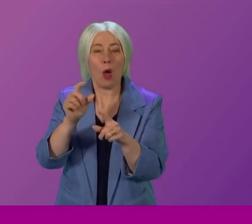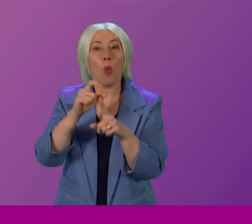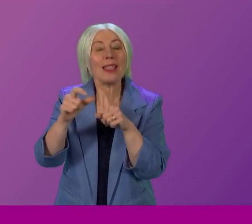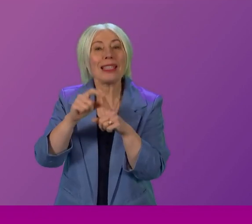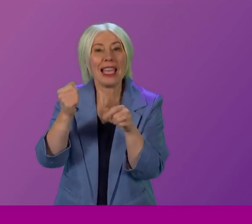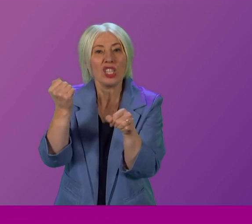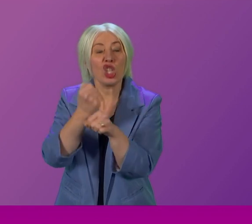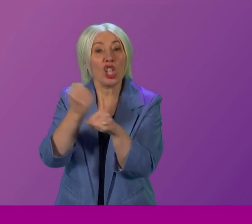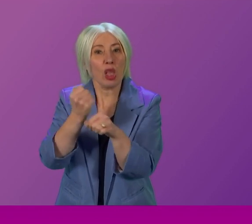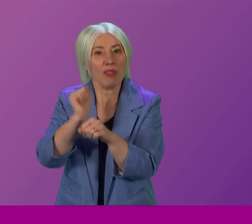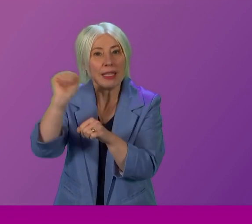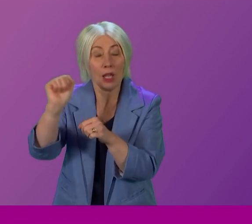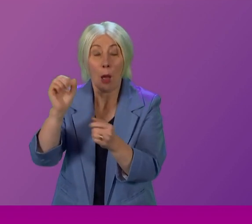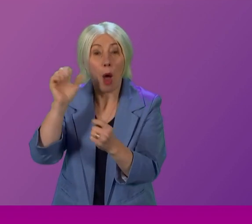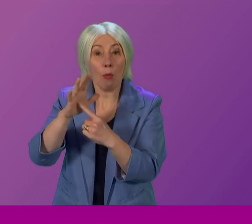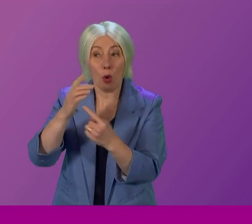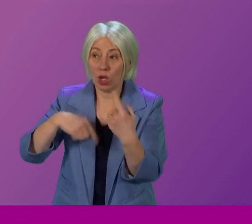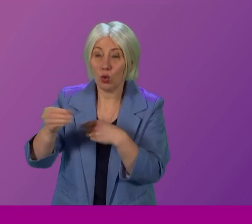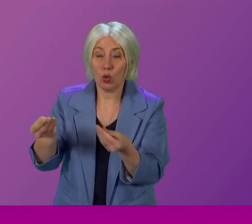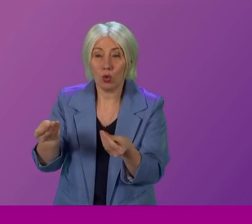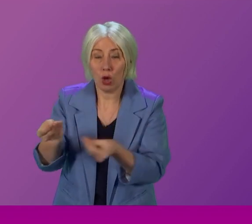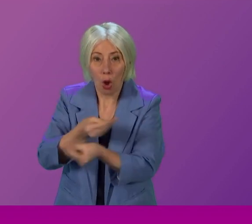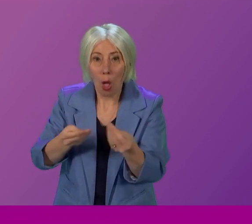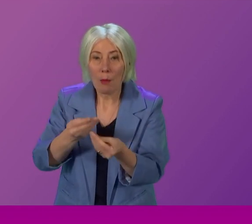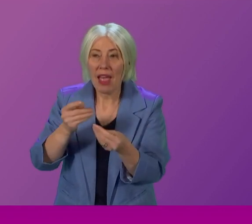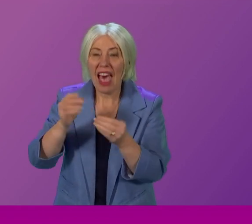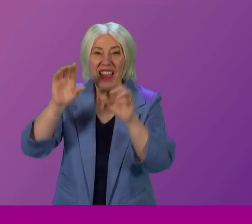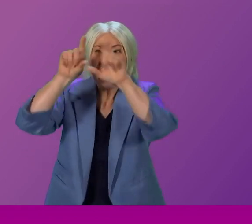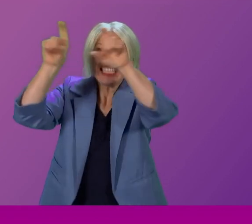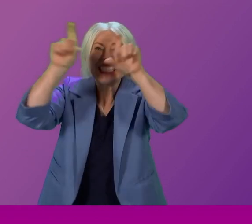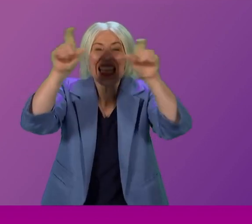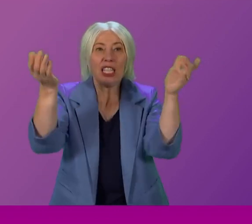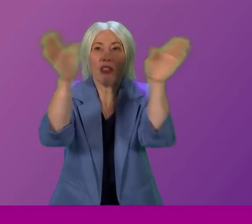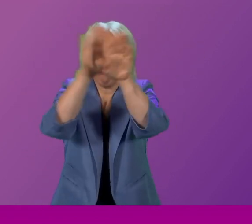our economy, had to cover up all their signage, close their shops and stop promoting tours,